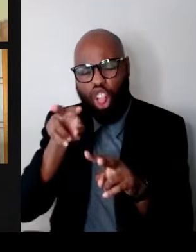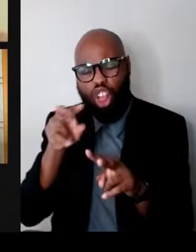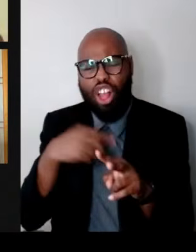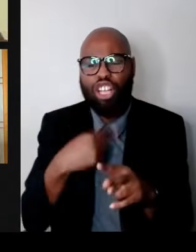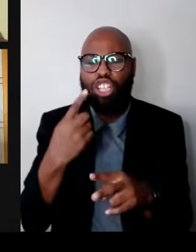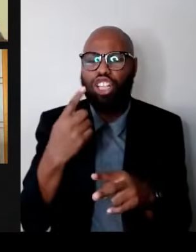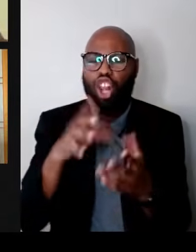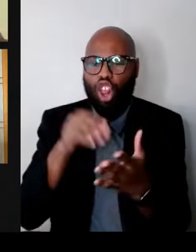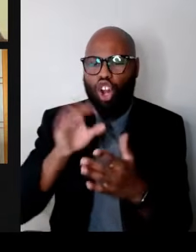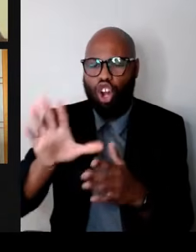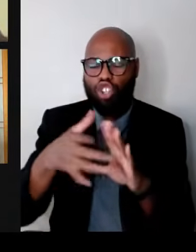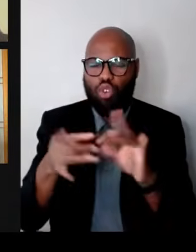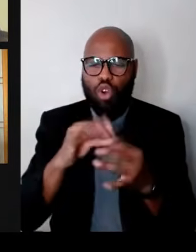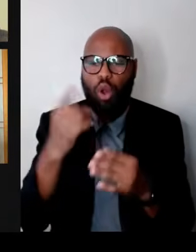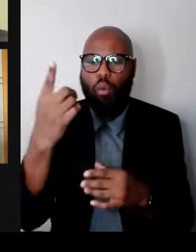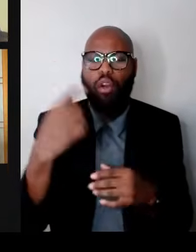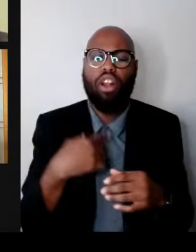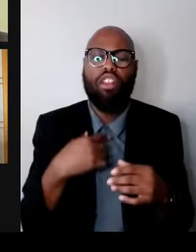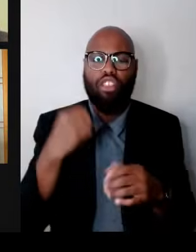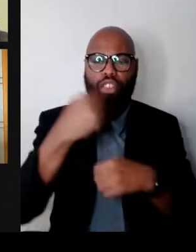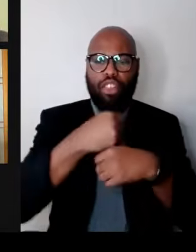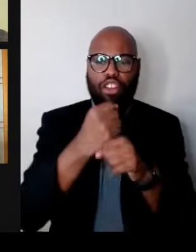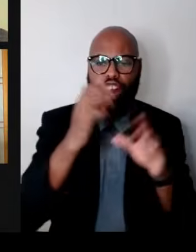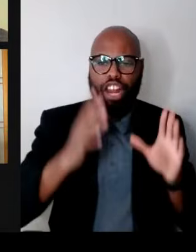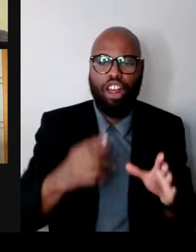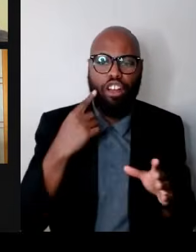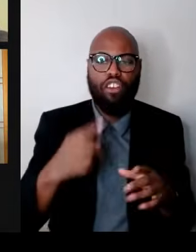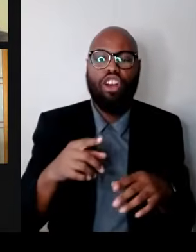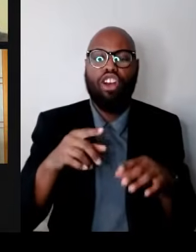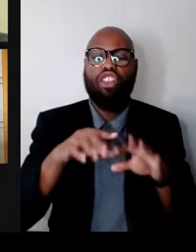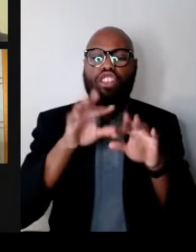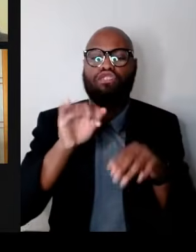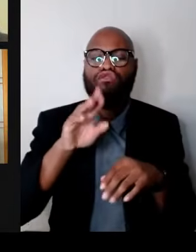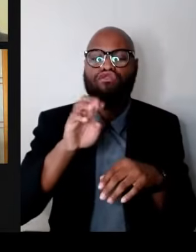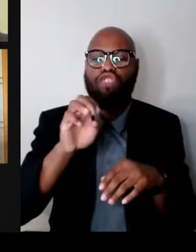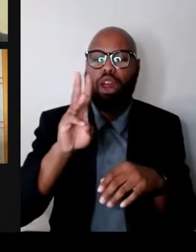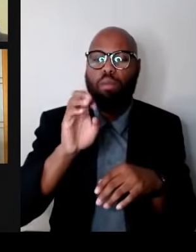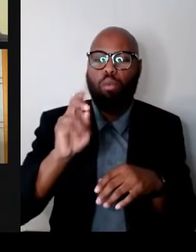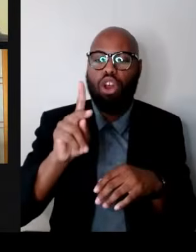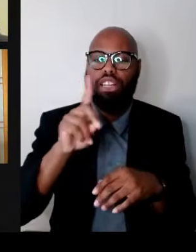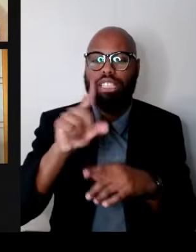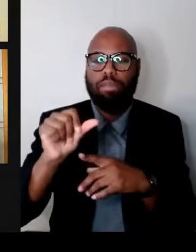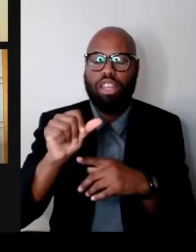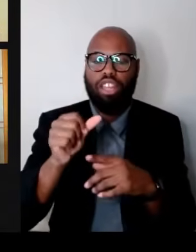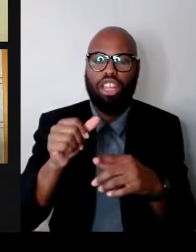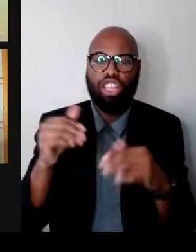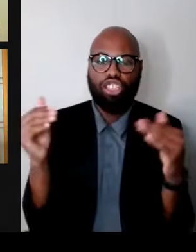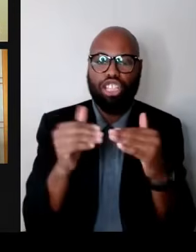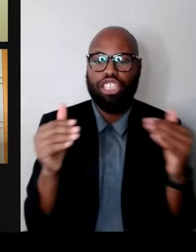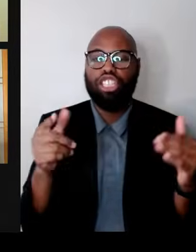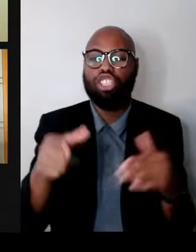of the framework, Disability Justice, and she was a queer disabled woman of color.